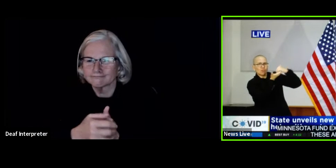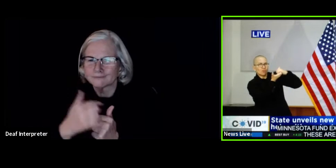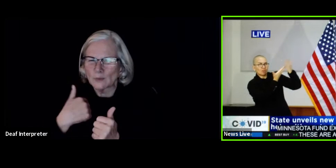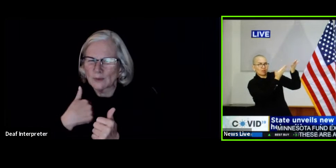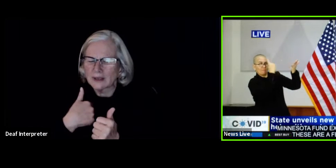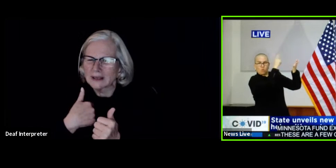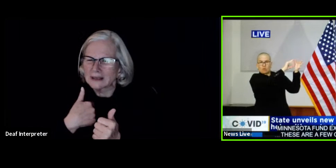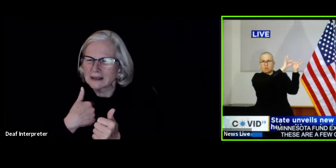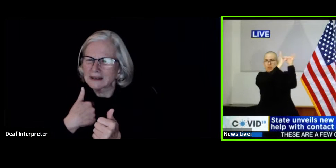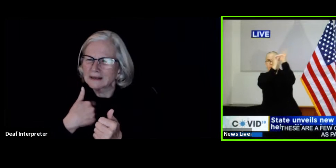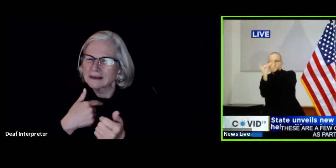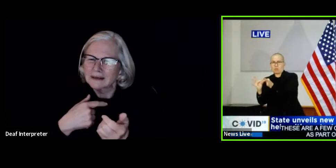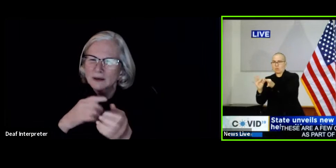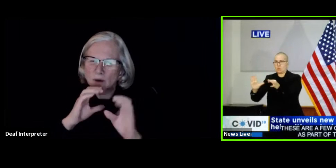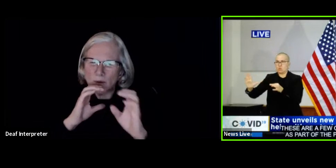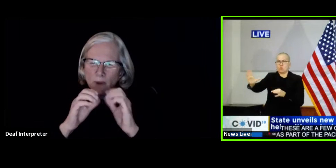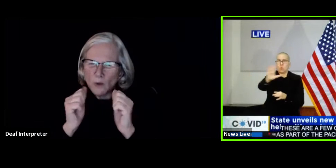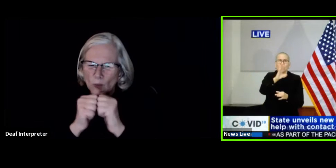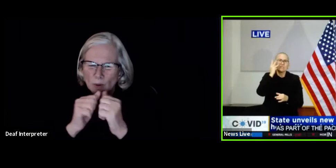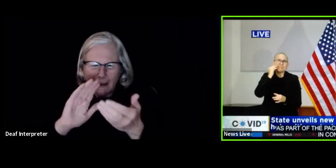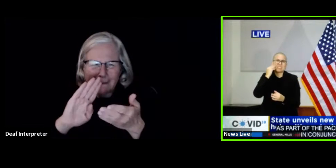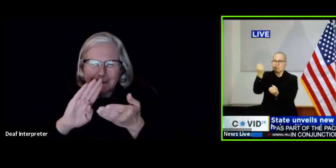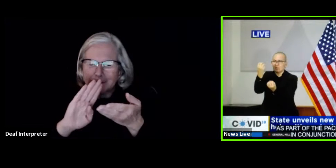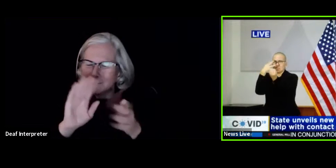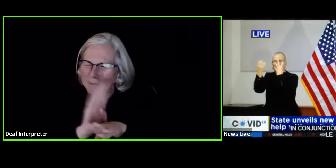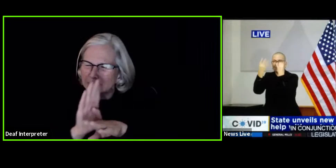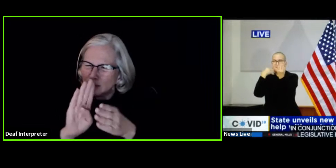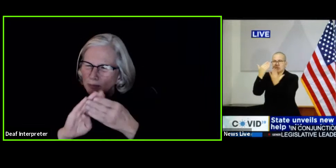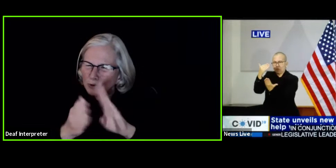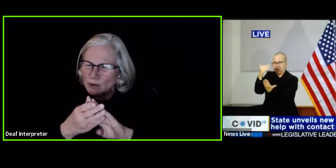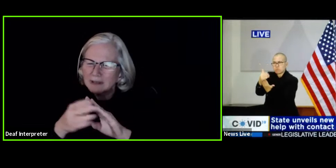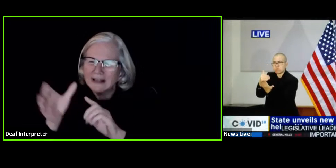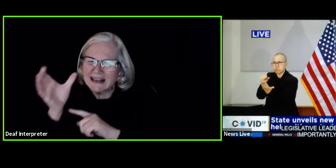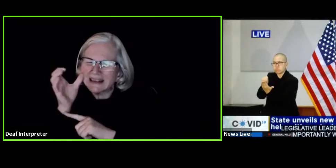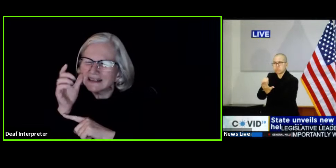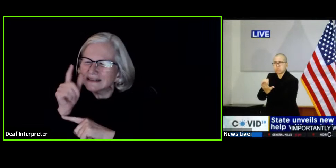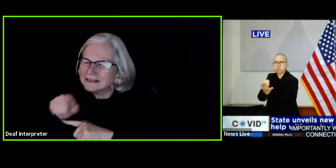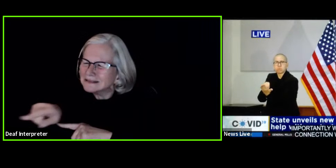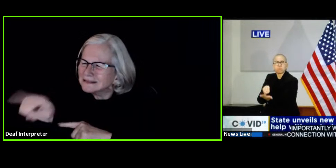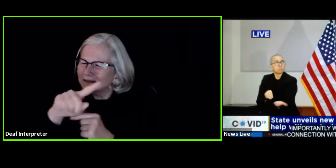PACKAGE FORWARD. SO I WANT TO JUST SPEAK TO THOSE BUSINESSES.